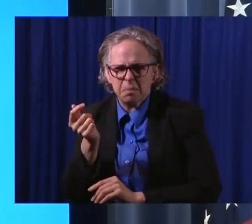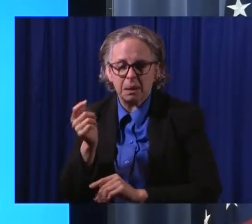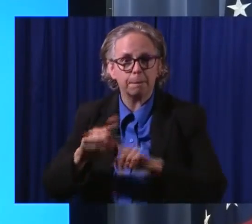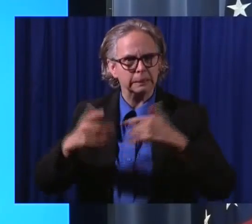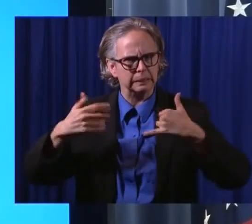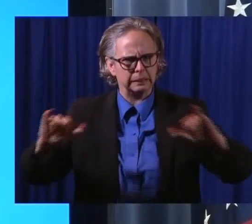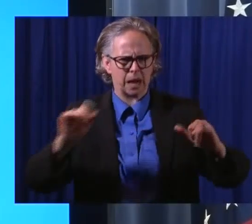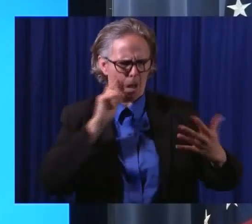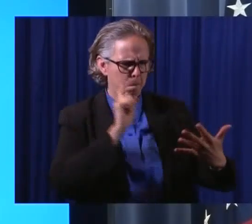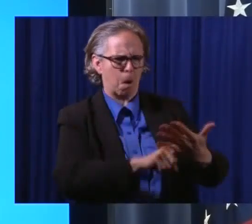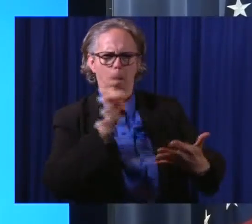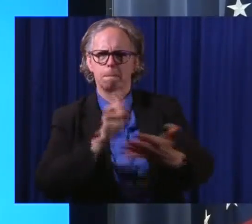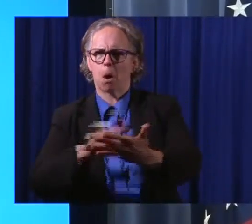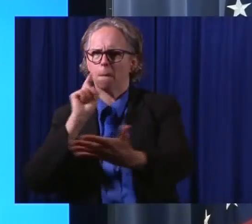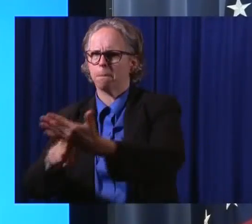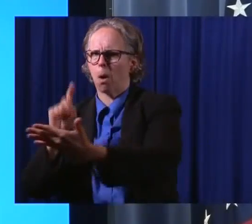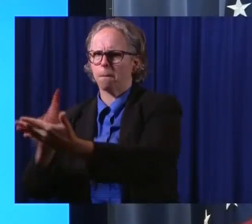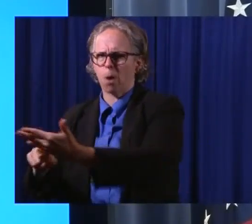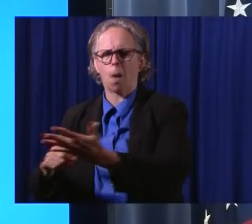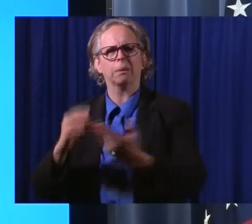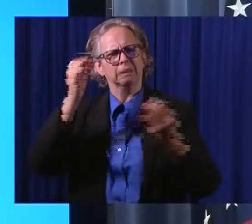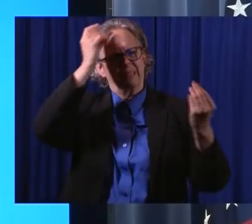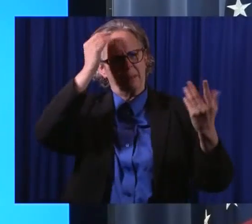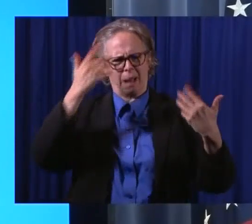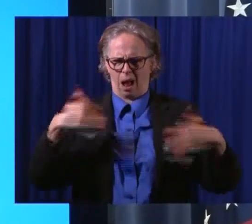AND ICU ADMISSIONS ARE UP SLIGHTLY, AS WELL.